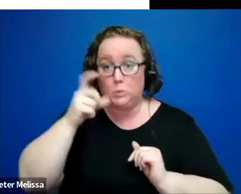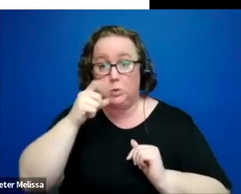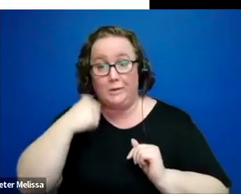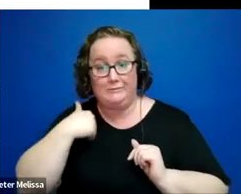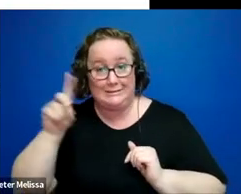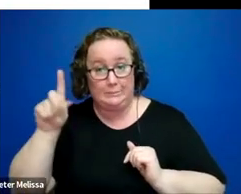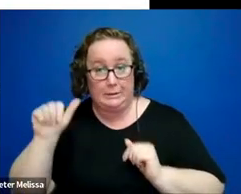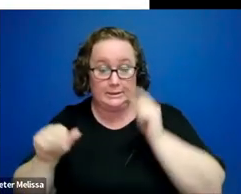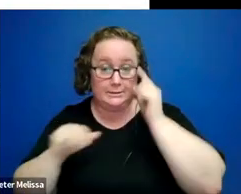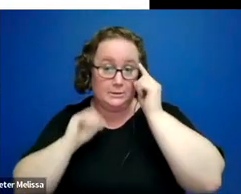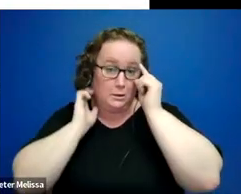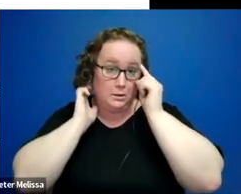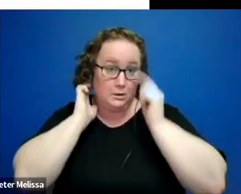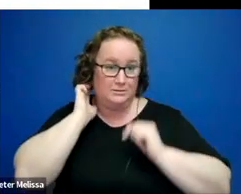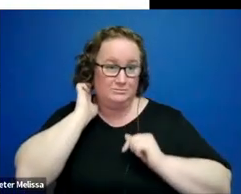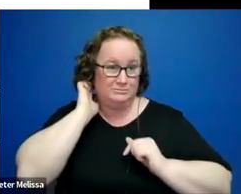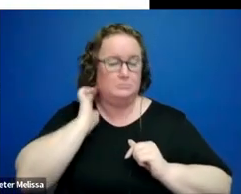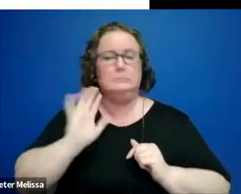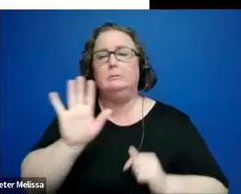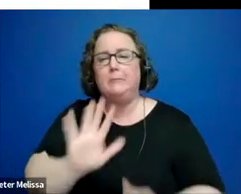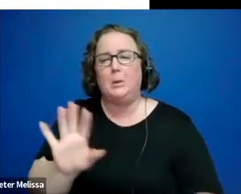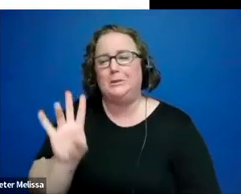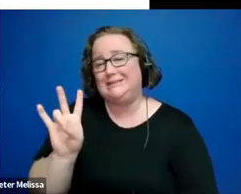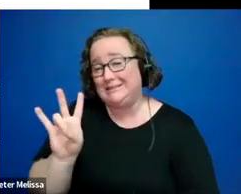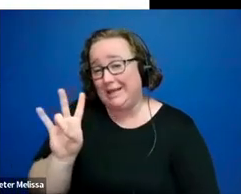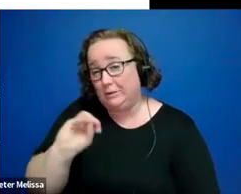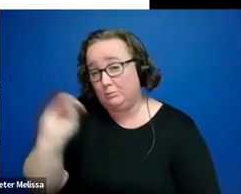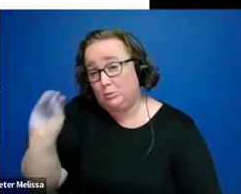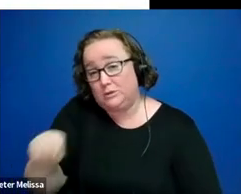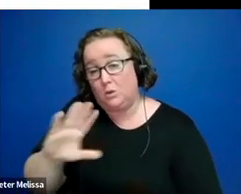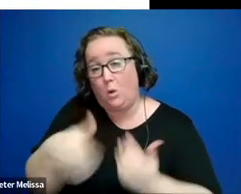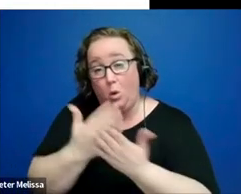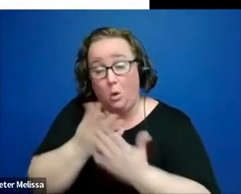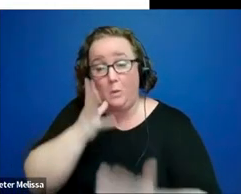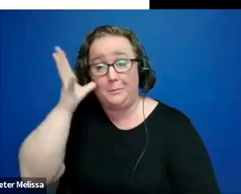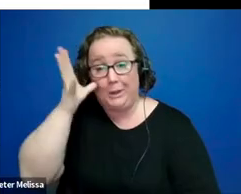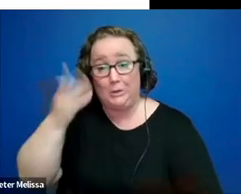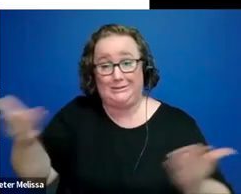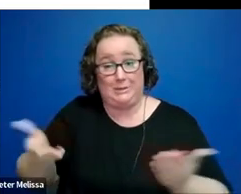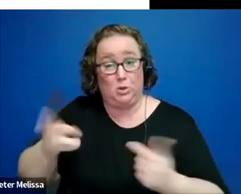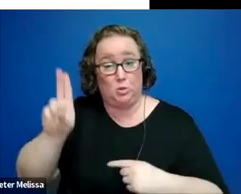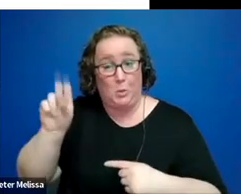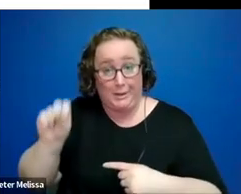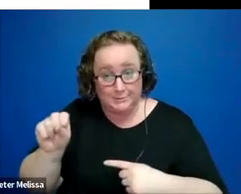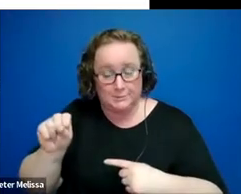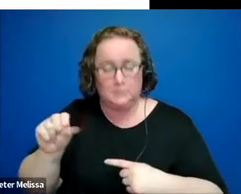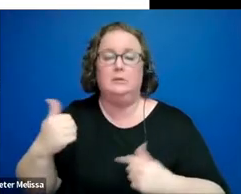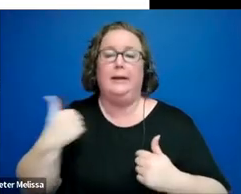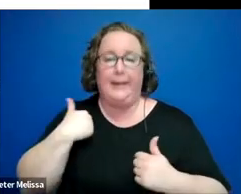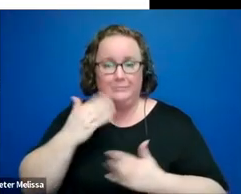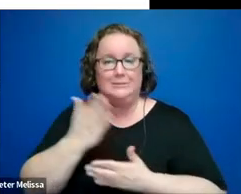About 7% of all parents in the U.S. have some form of disability.